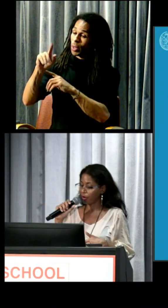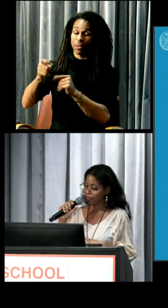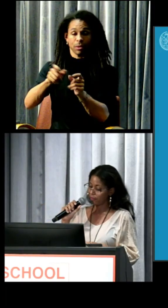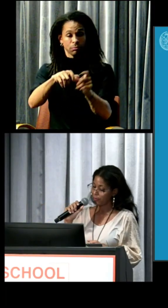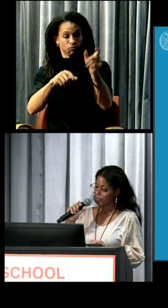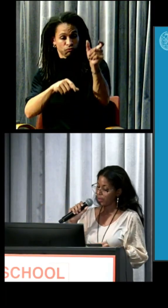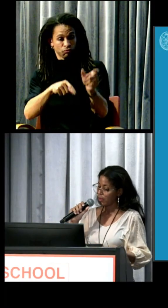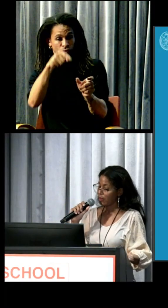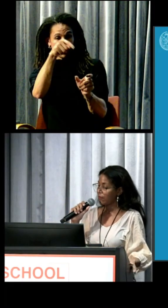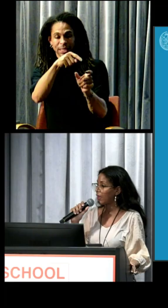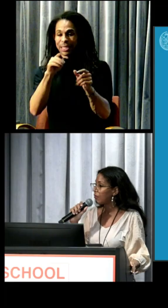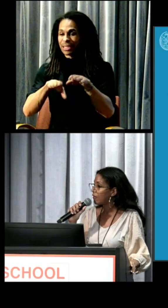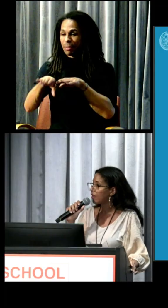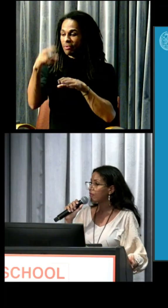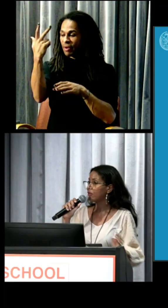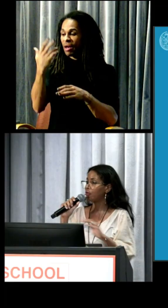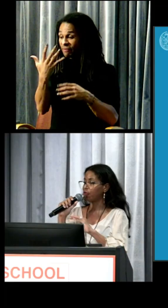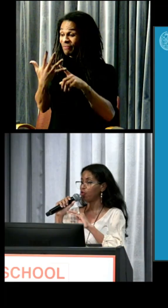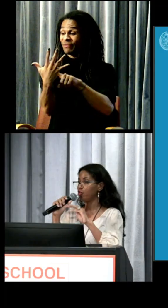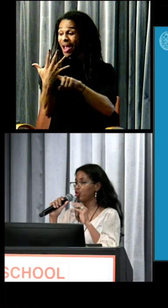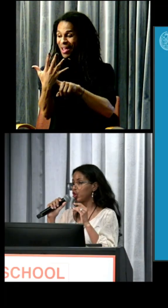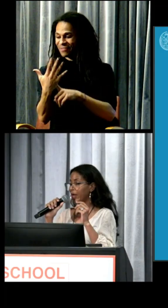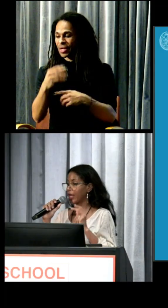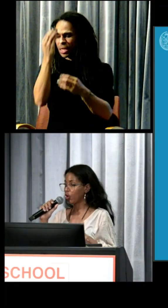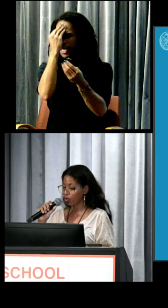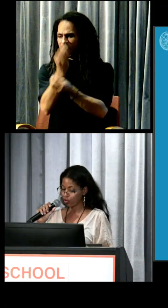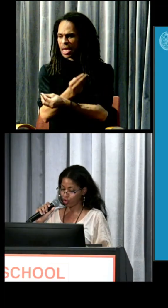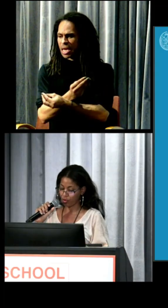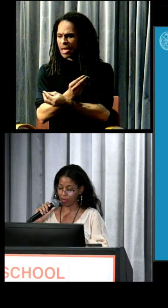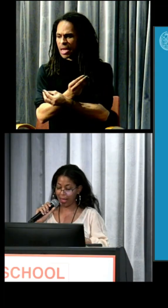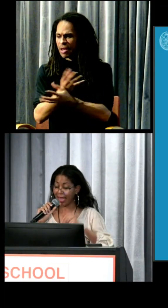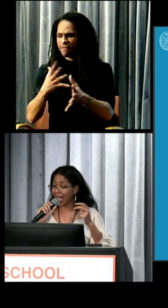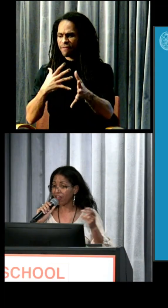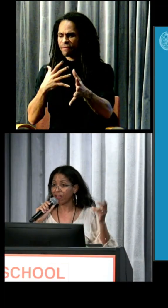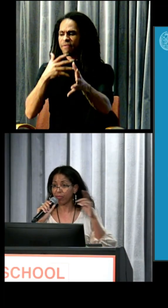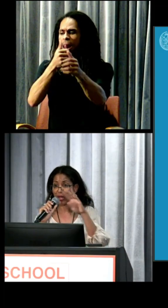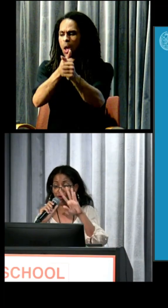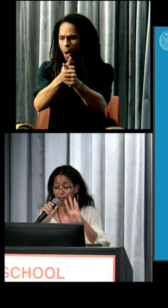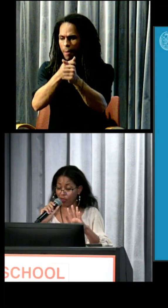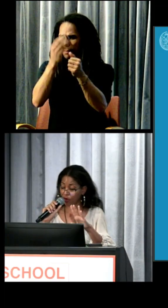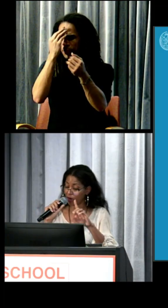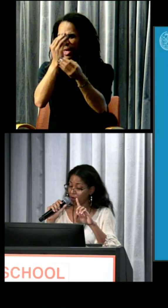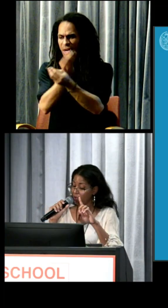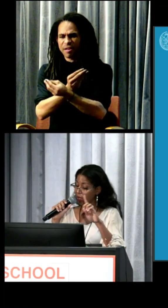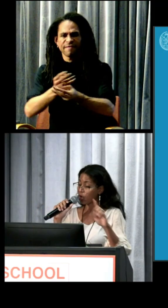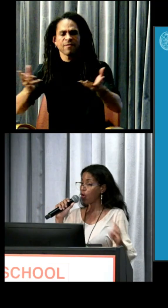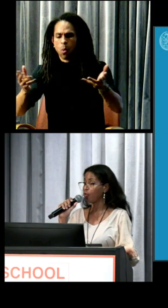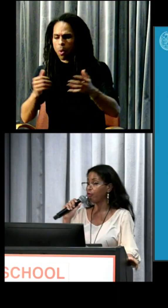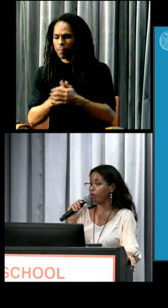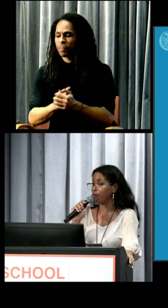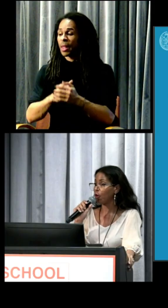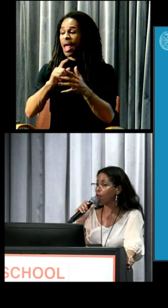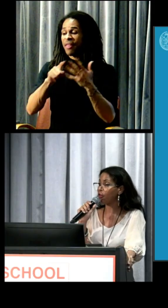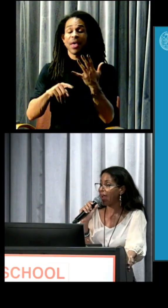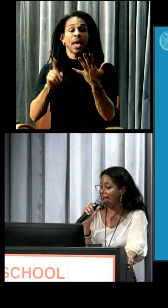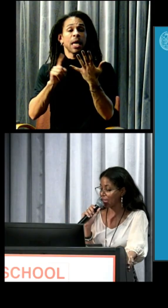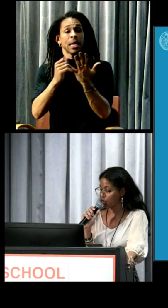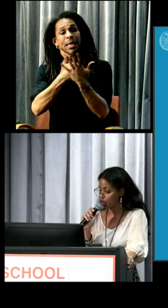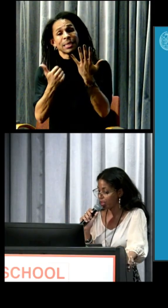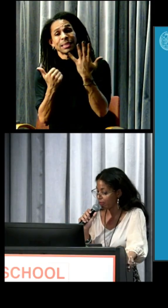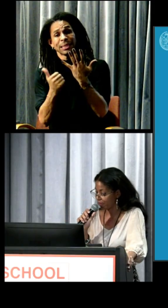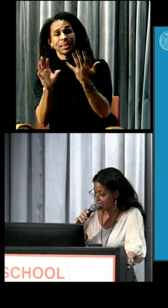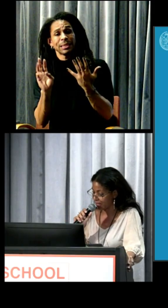relationship between our three neighborhoods in the simulation compared to the entire of New York